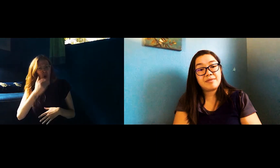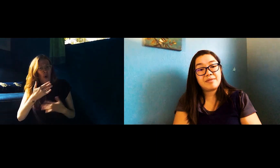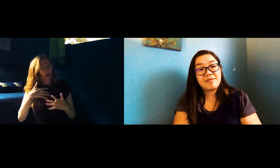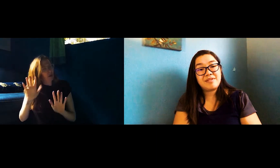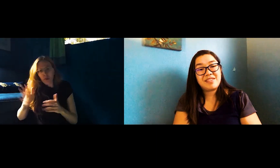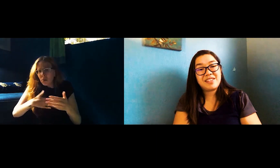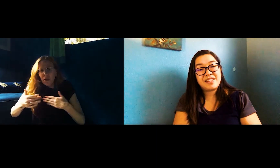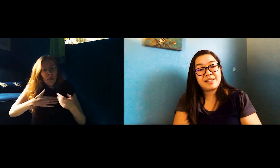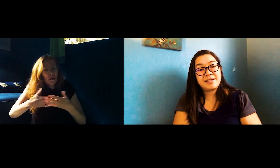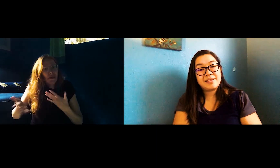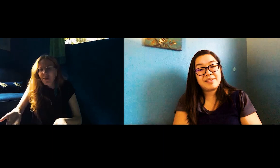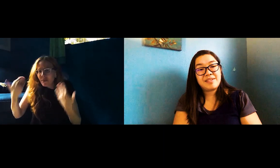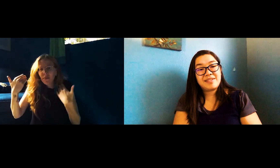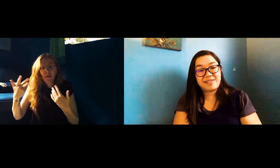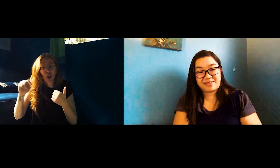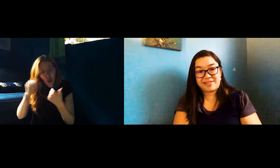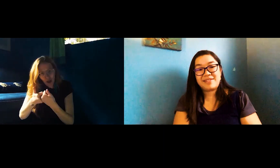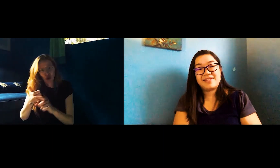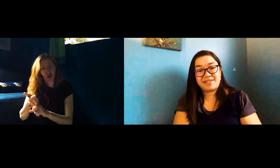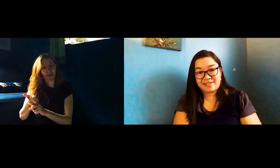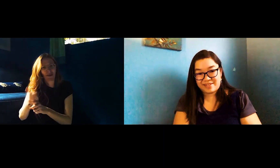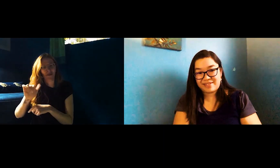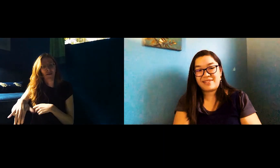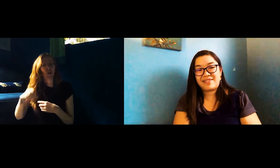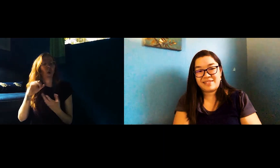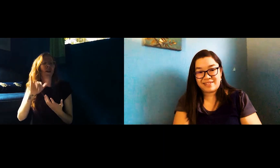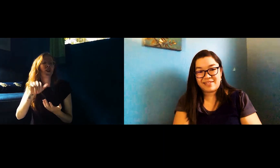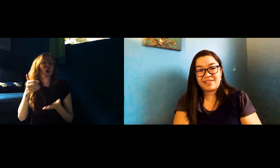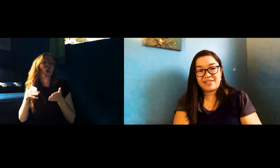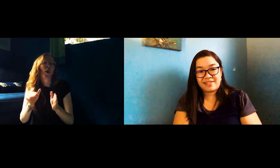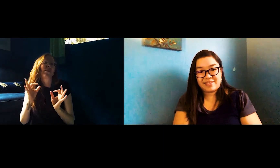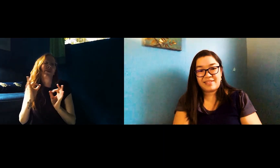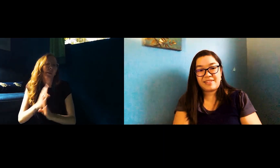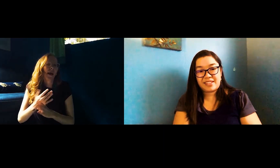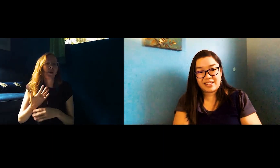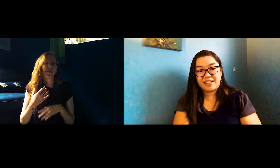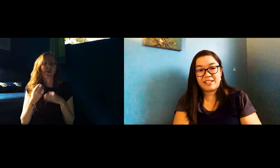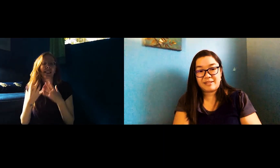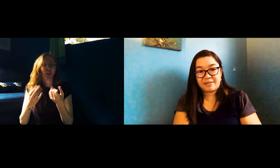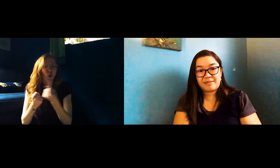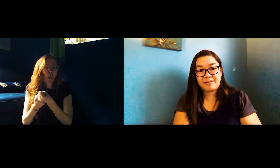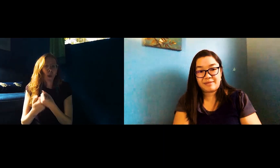no keep going. We want you to be a part of this, and it's a really nice sense of community.